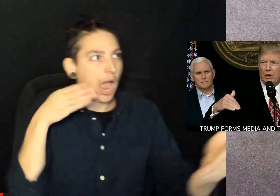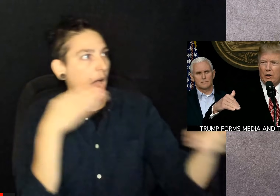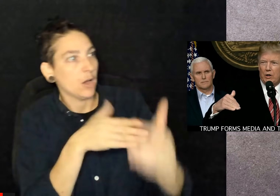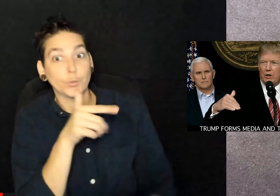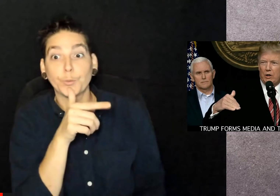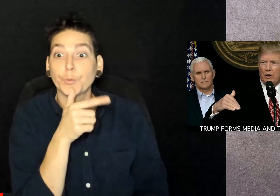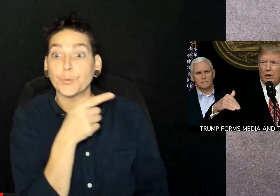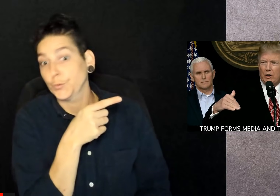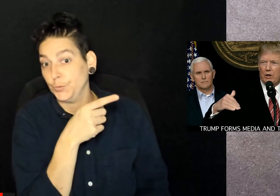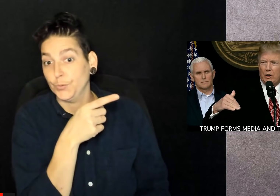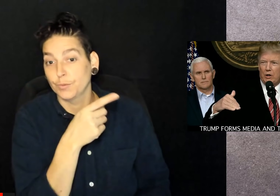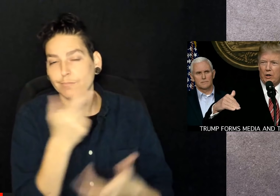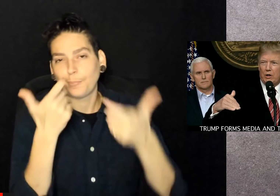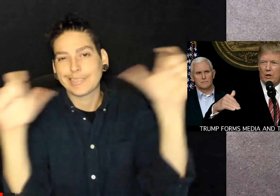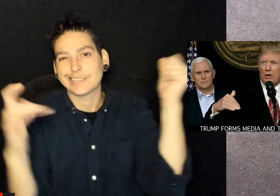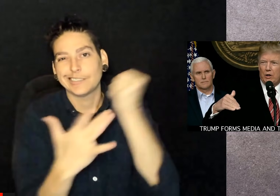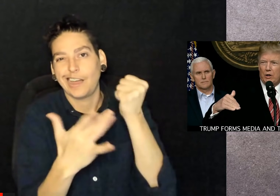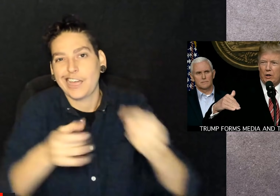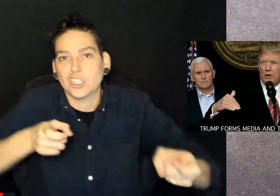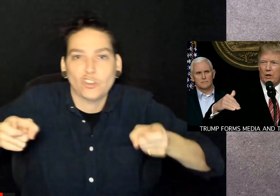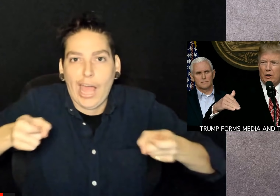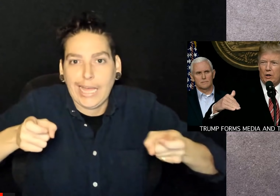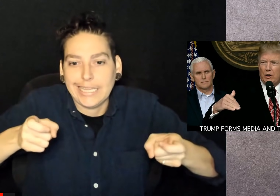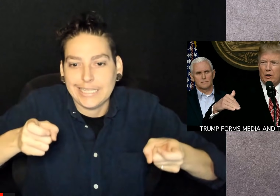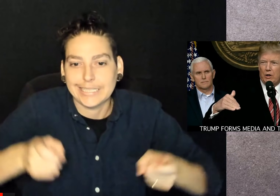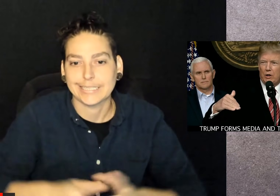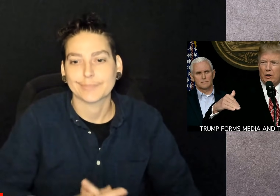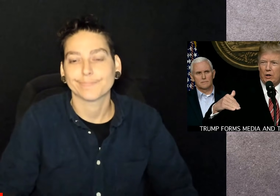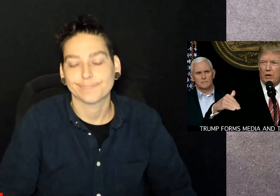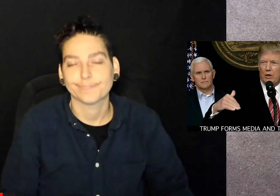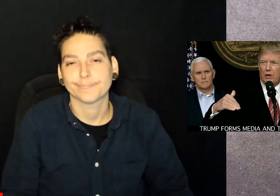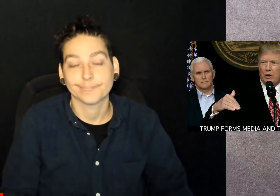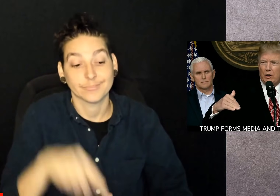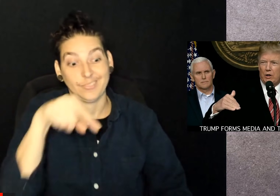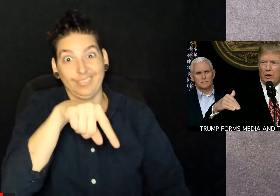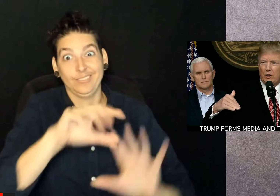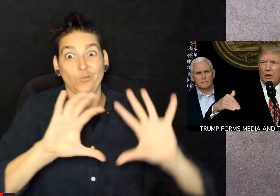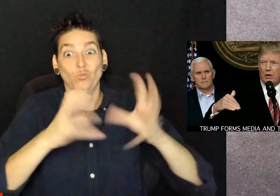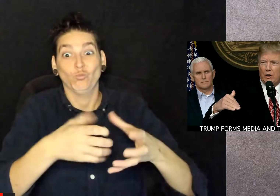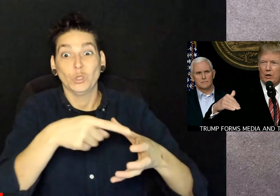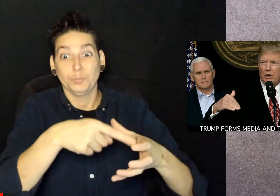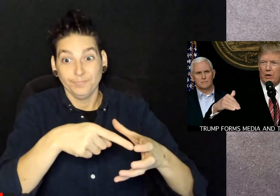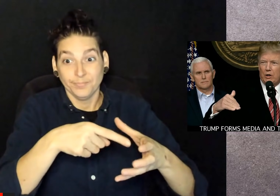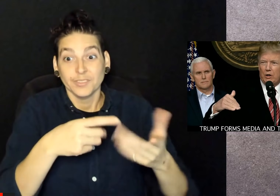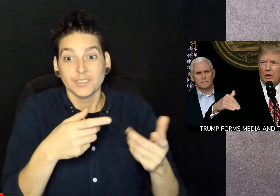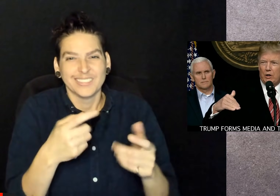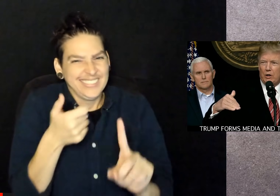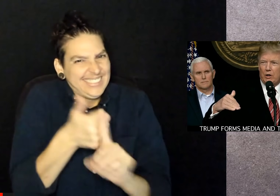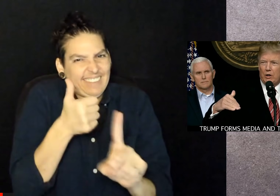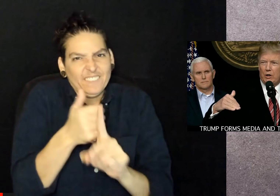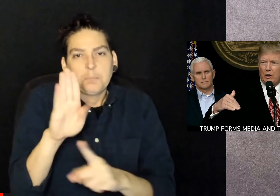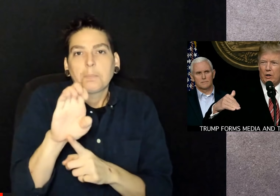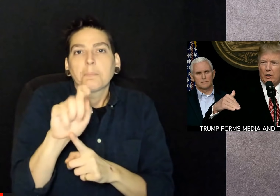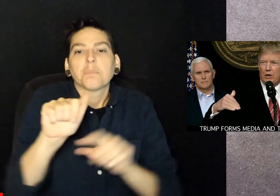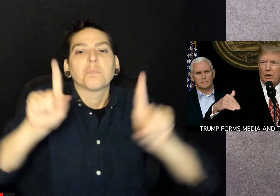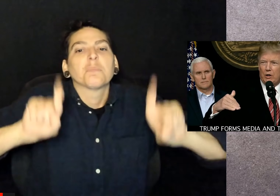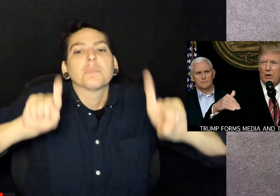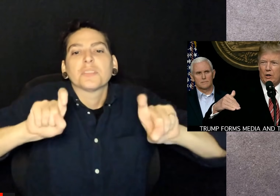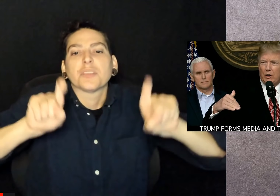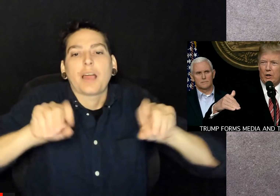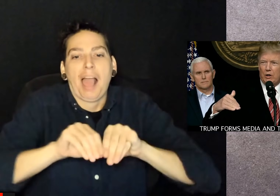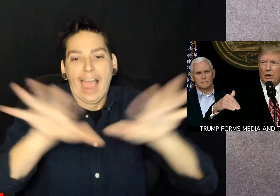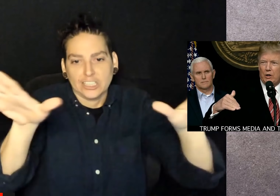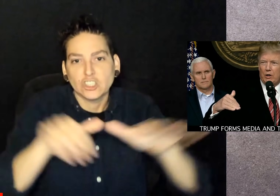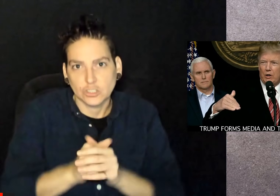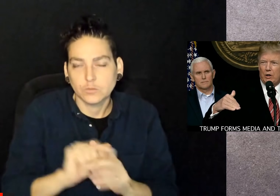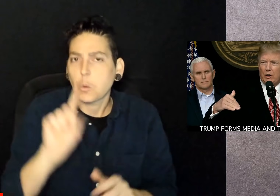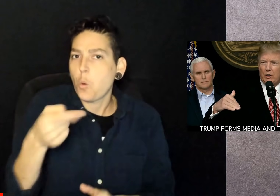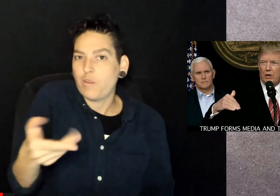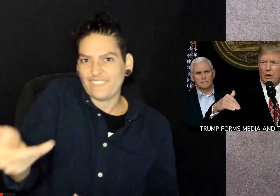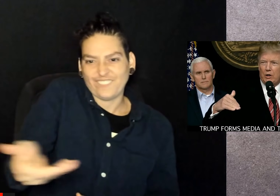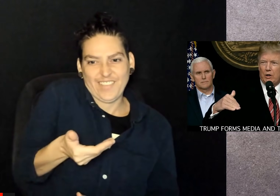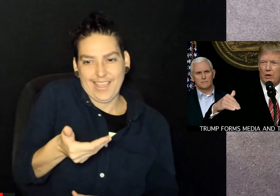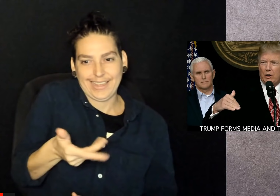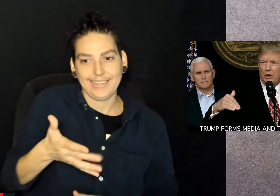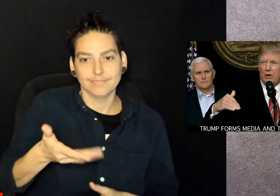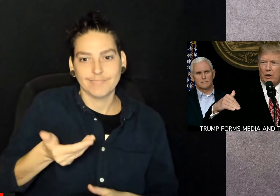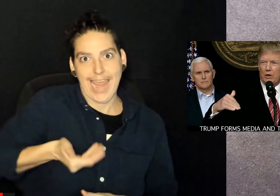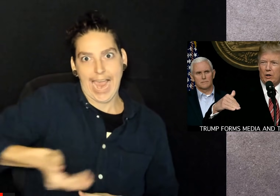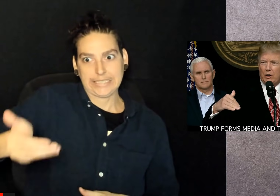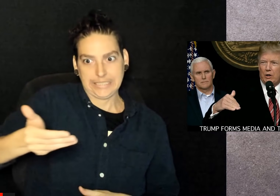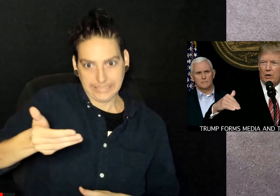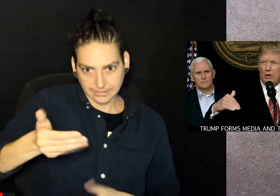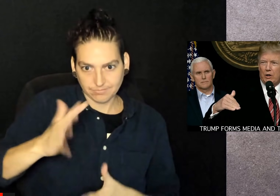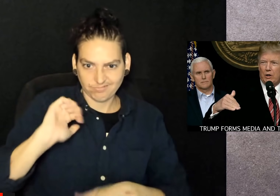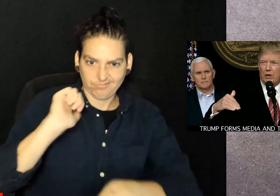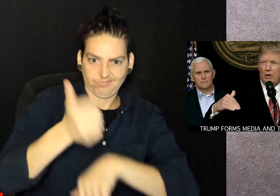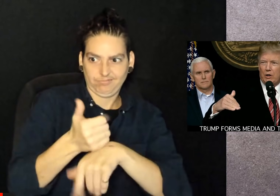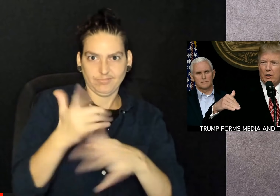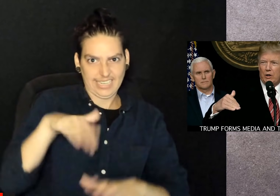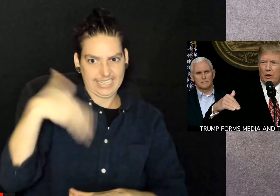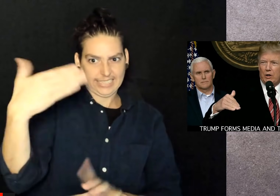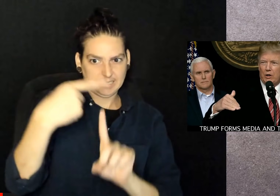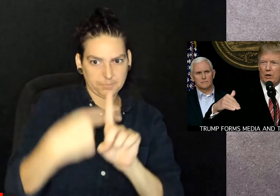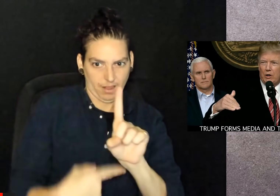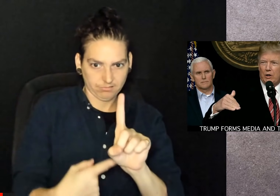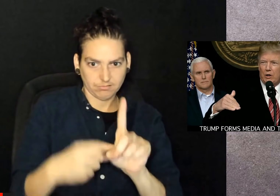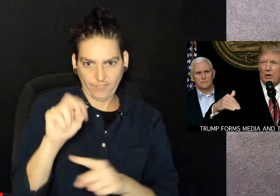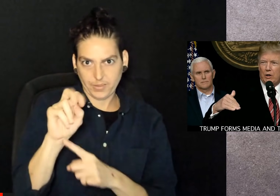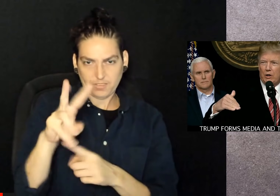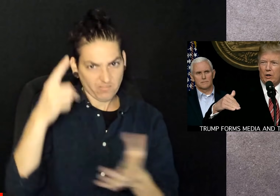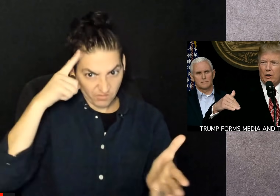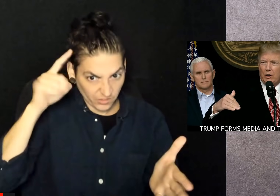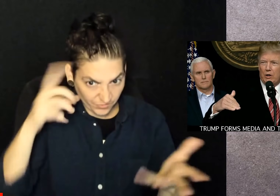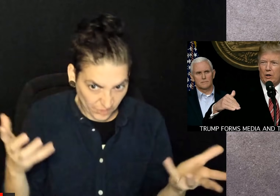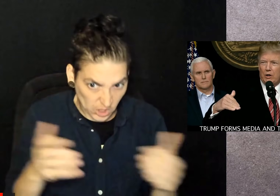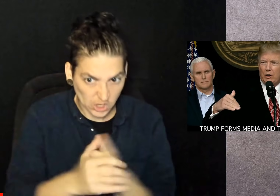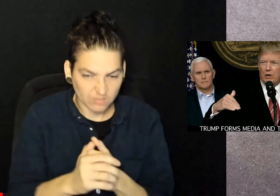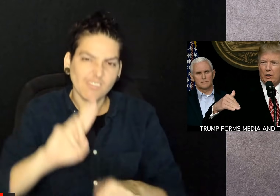to stand up to the tyranny of big tech a beta launch for invited guests is set for November